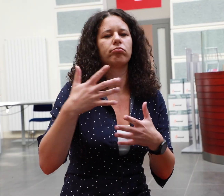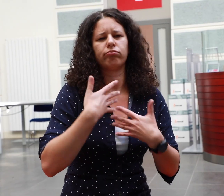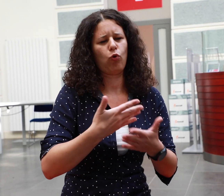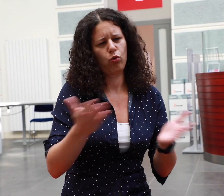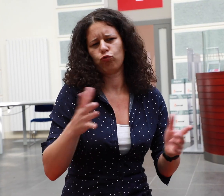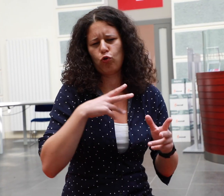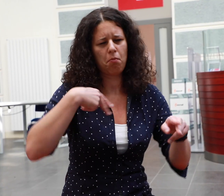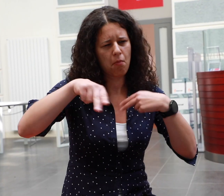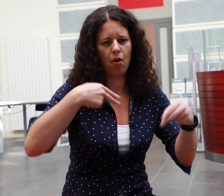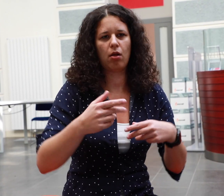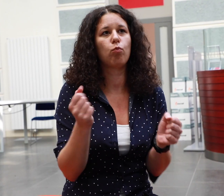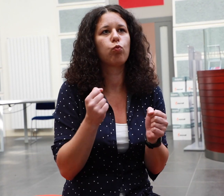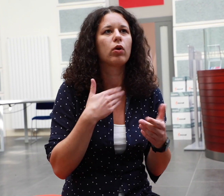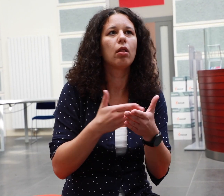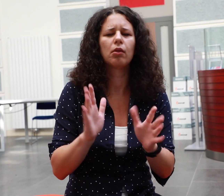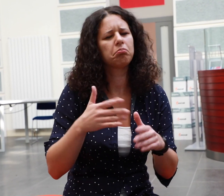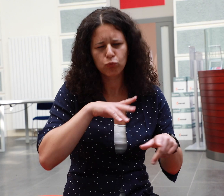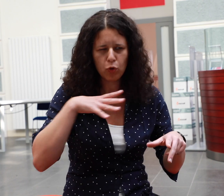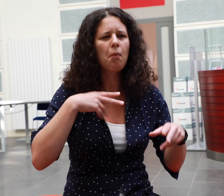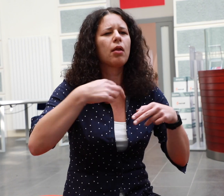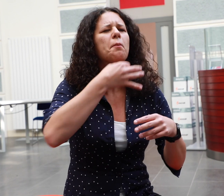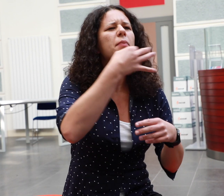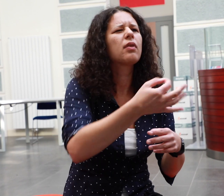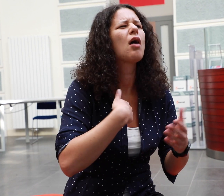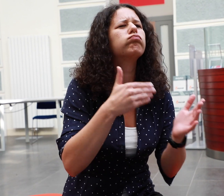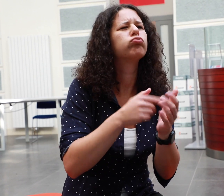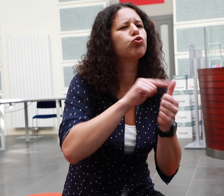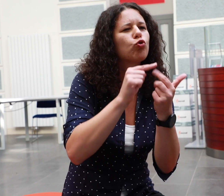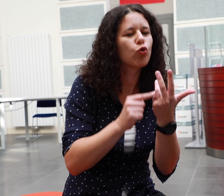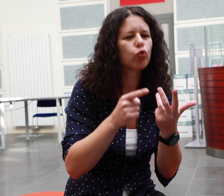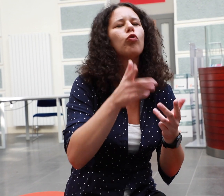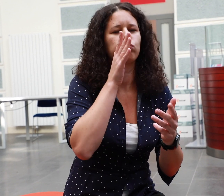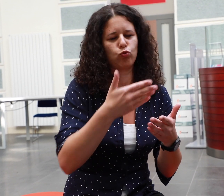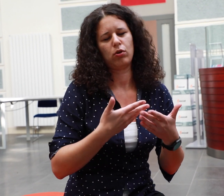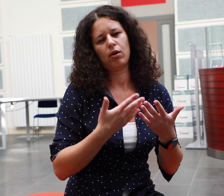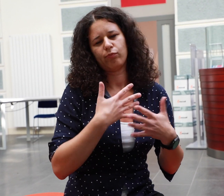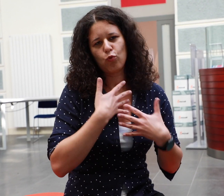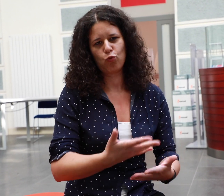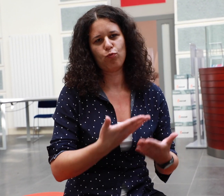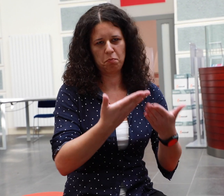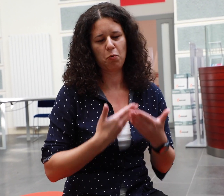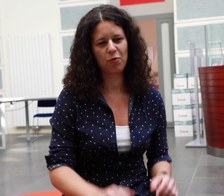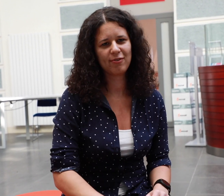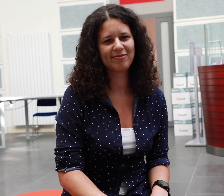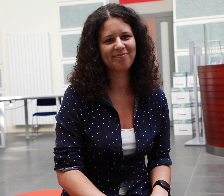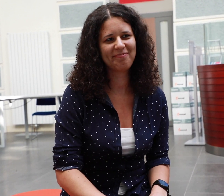Everyone at Charles University is extremely helpful.